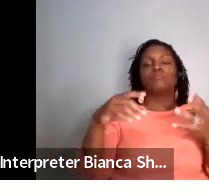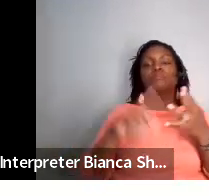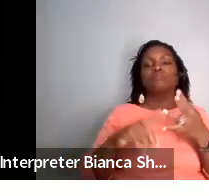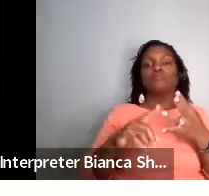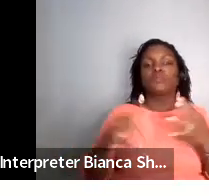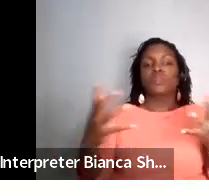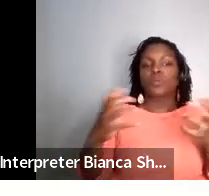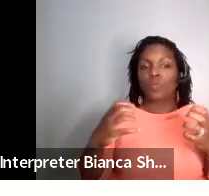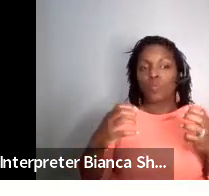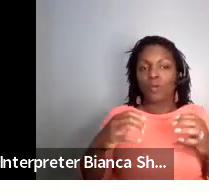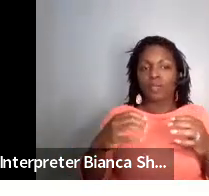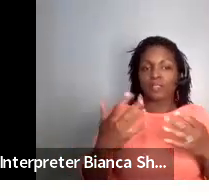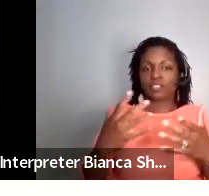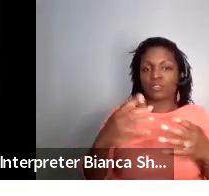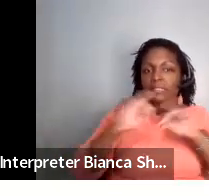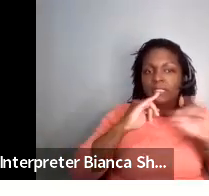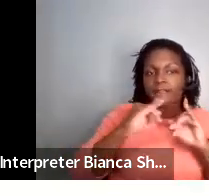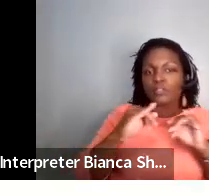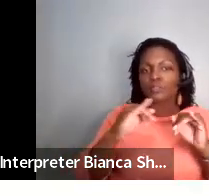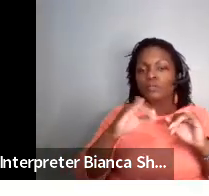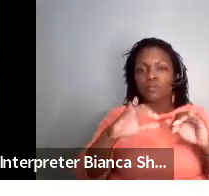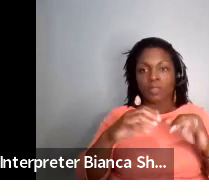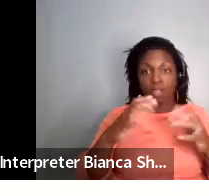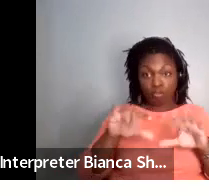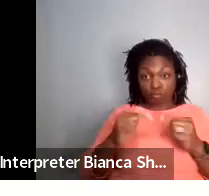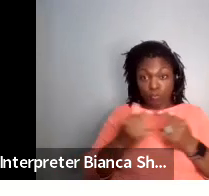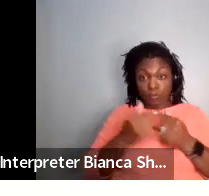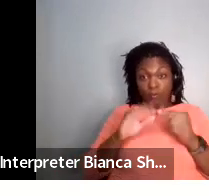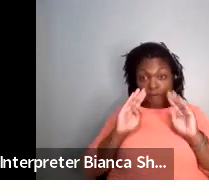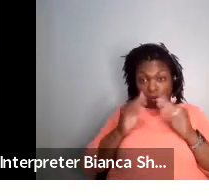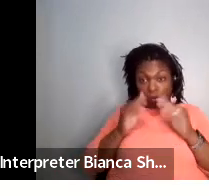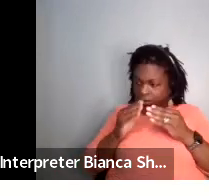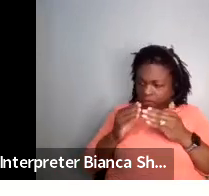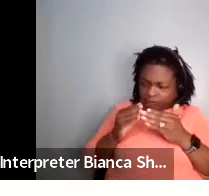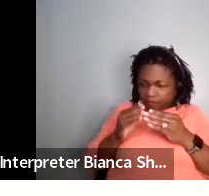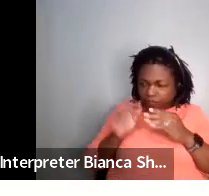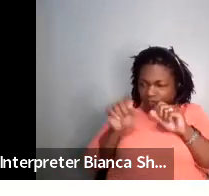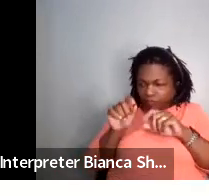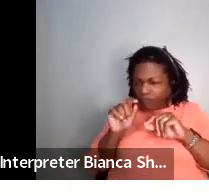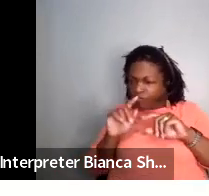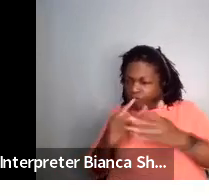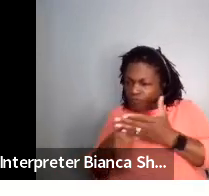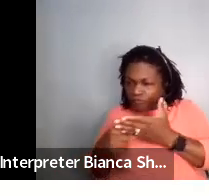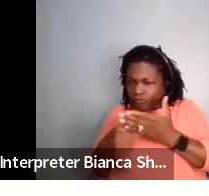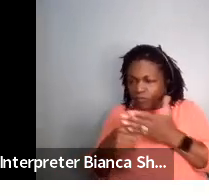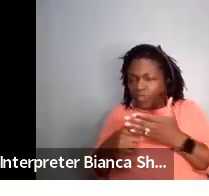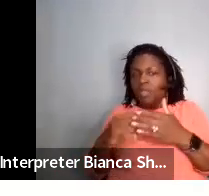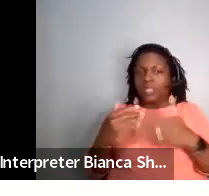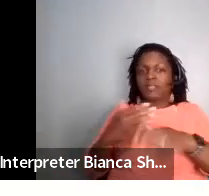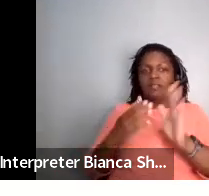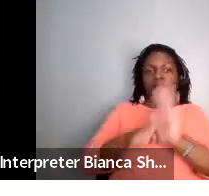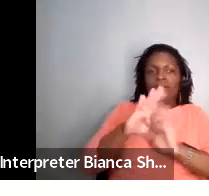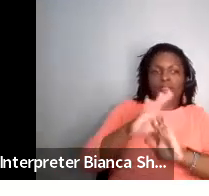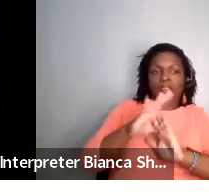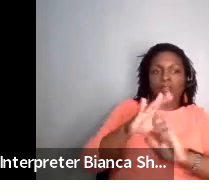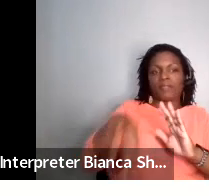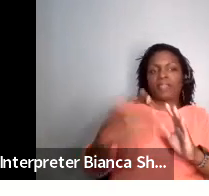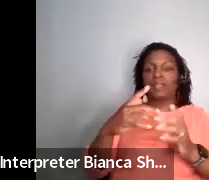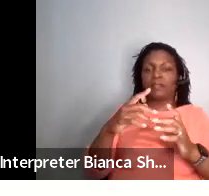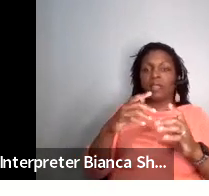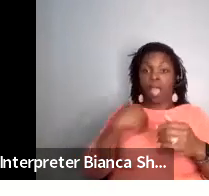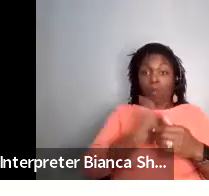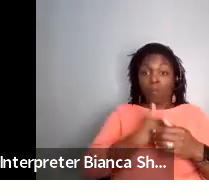conduct focus groups to determine any needs, and Taylor messages for special and at risk population such as the black, indigenous, and people of color.